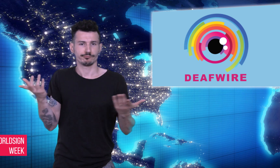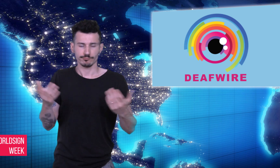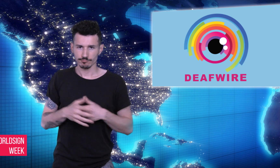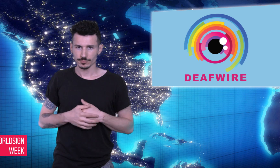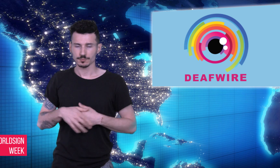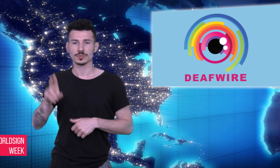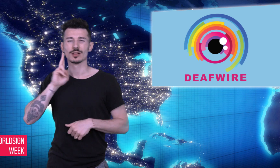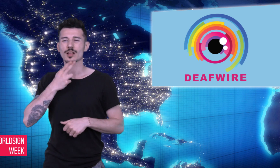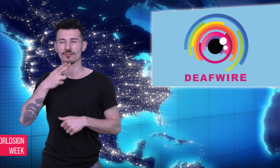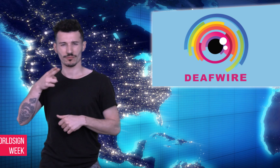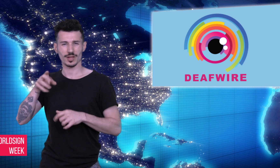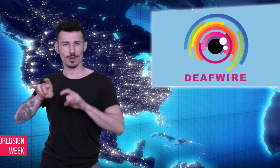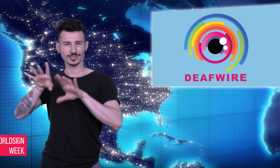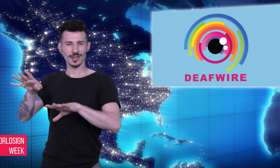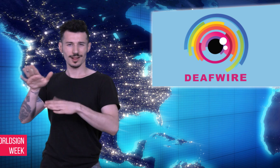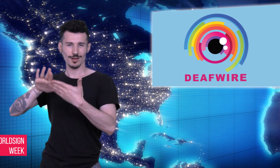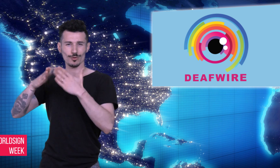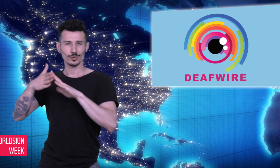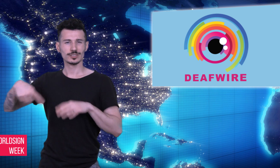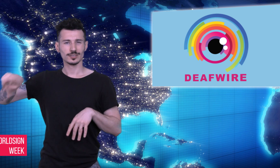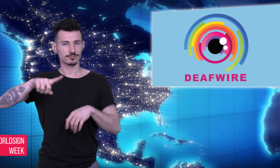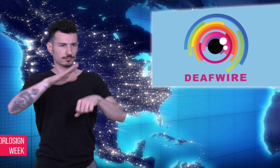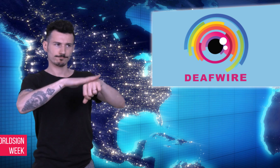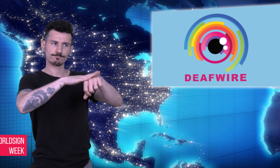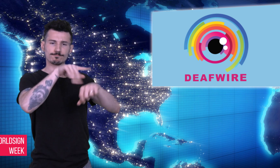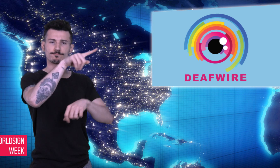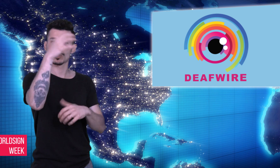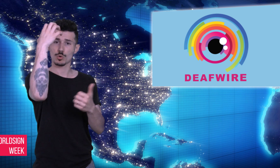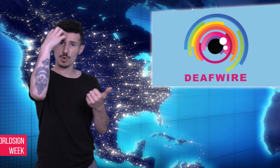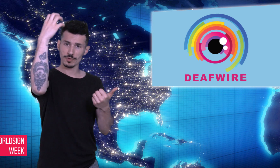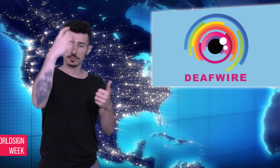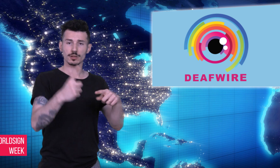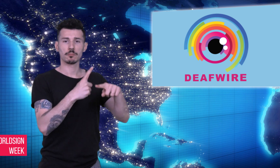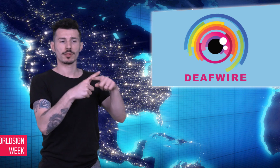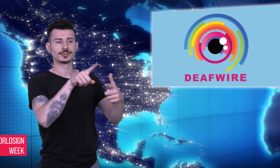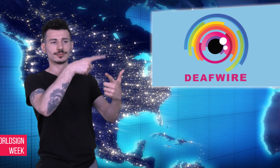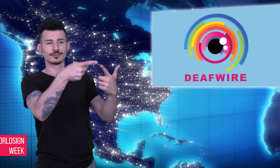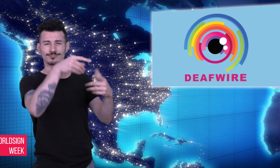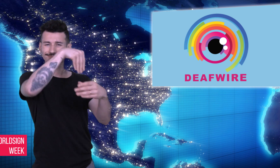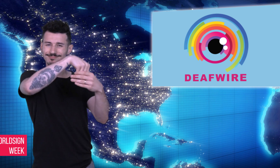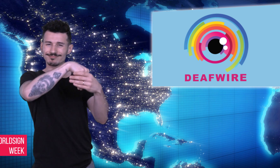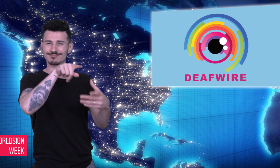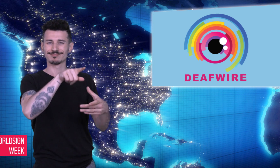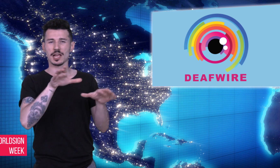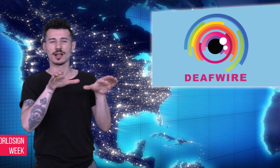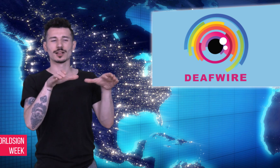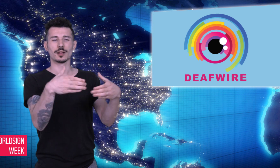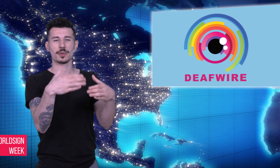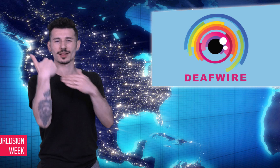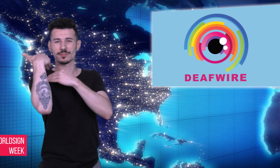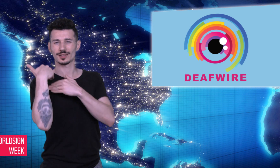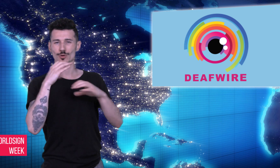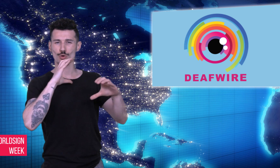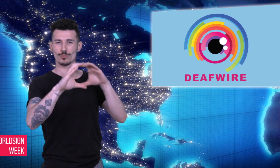consult properly with NRS users and